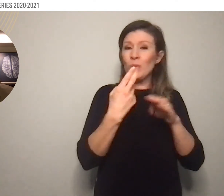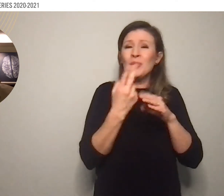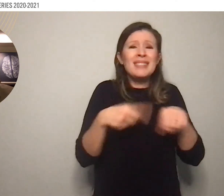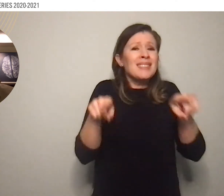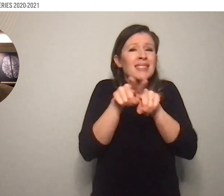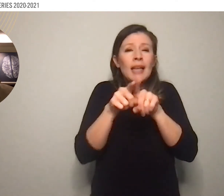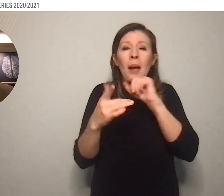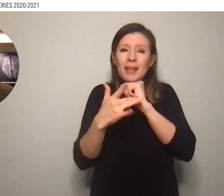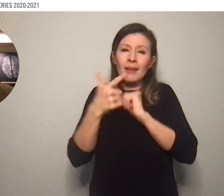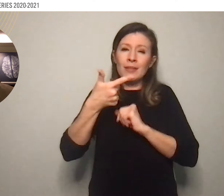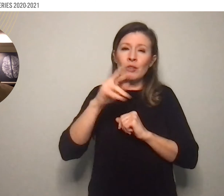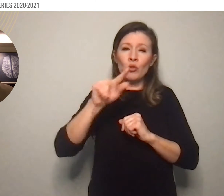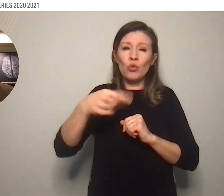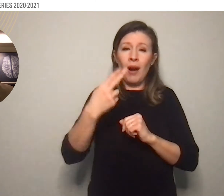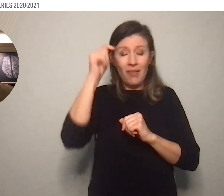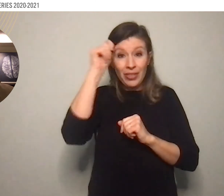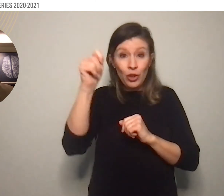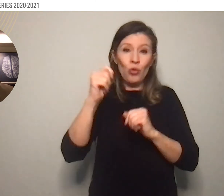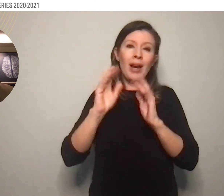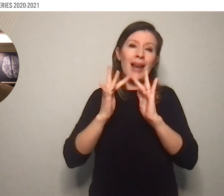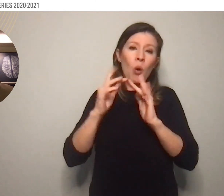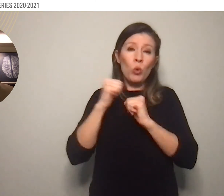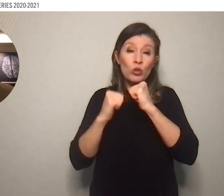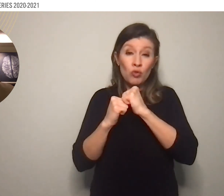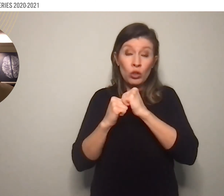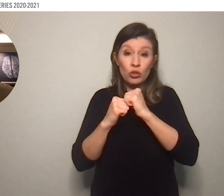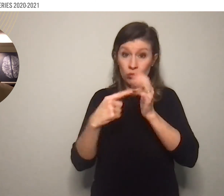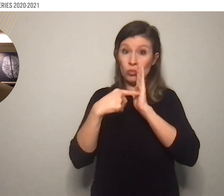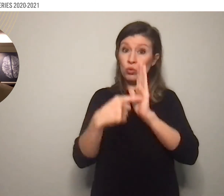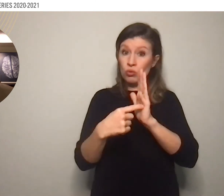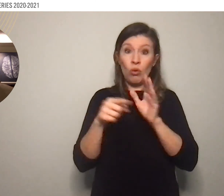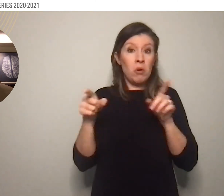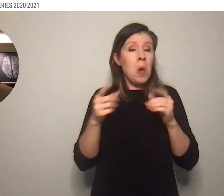techniques like graph theory and network structure, that has been shown, that is comparable from mouse